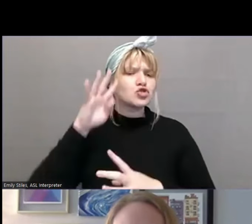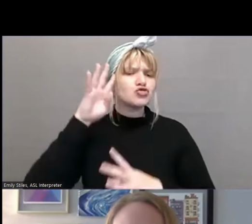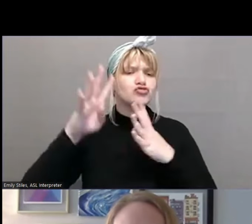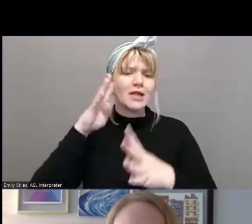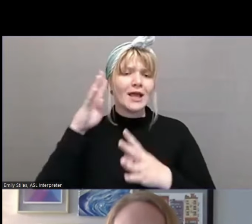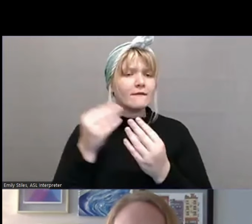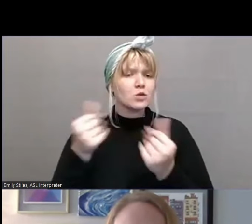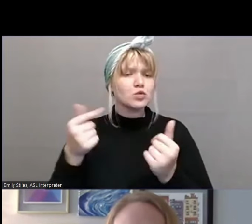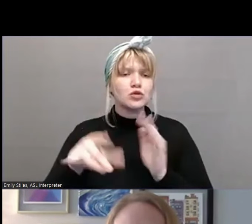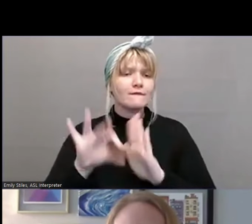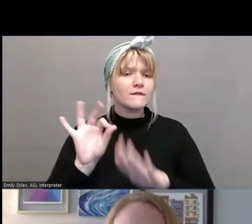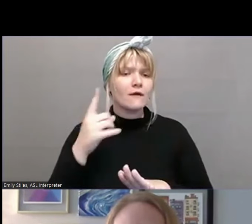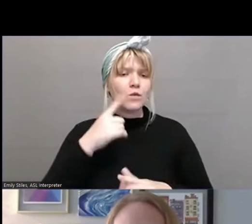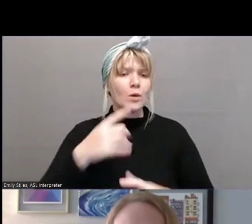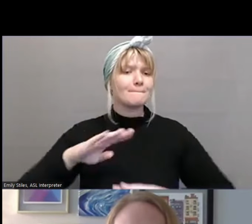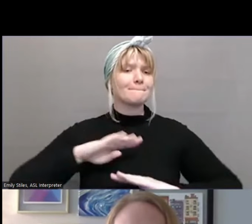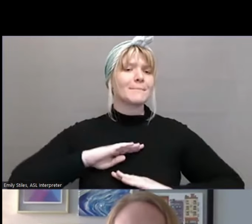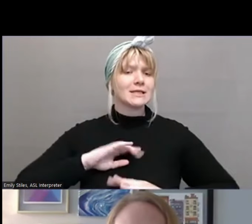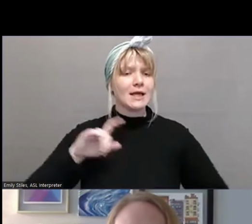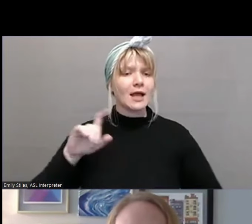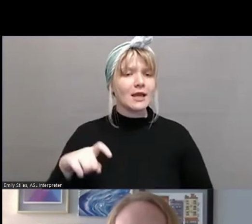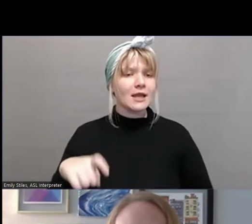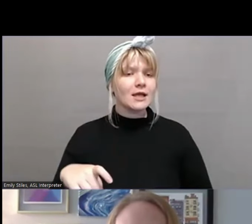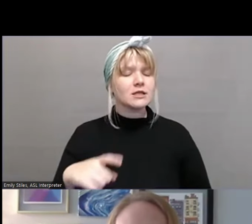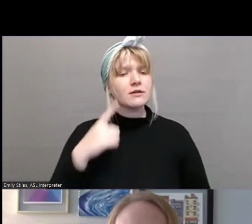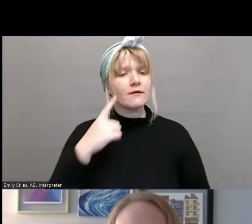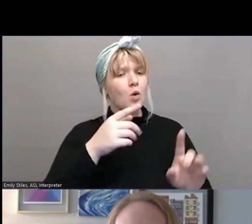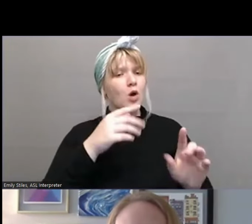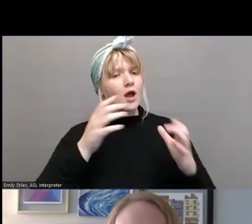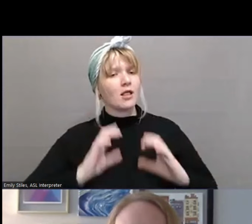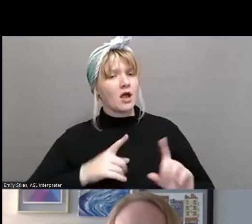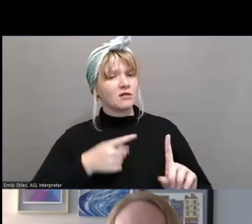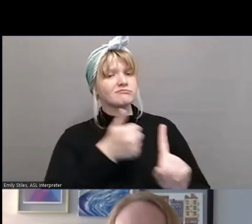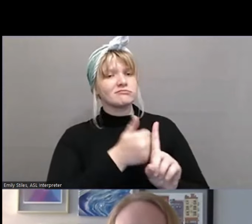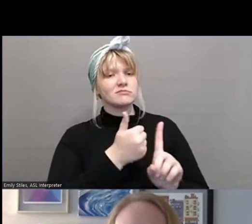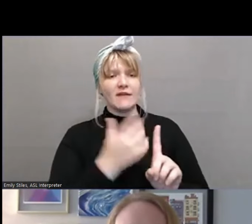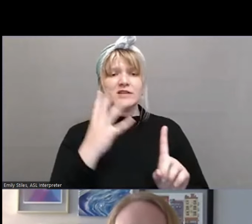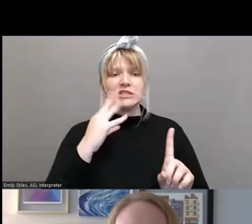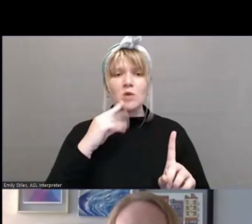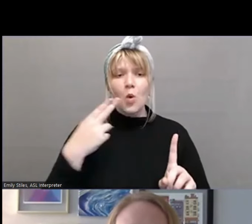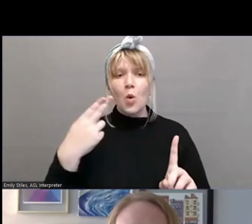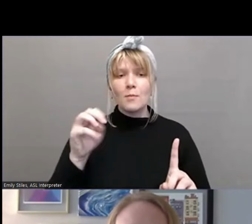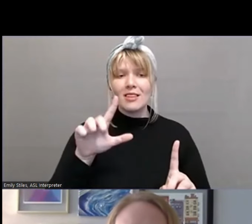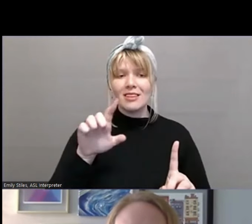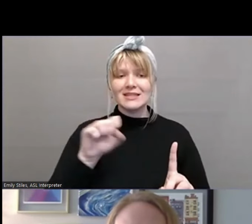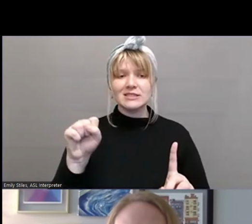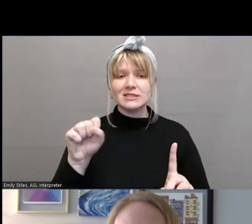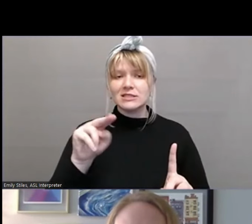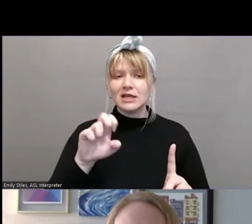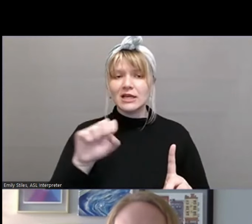of somebody who is experiencing homelessness? Wow!